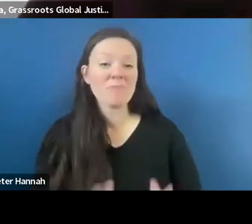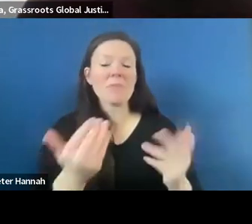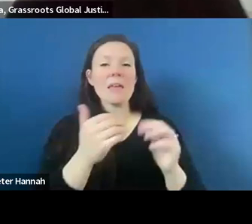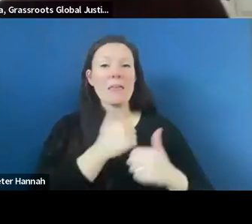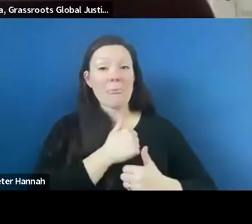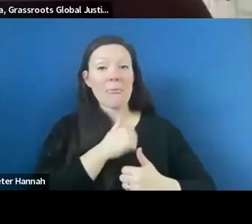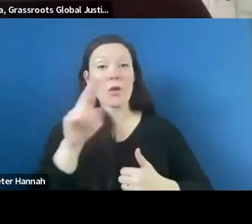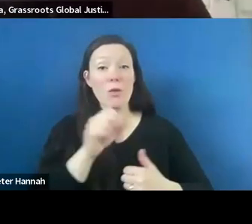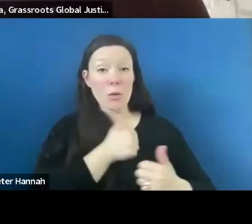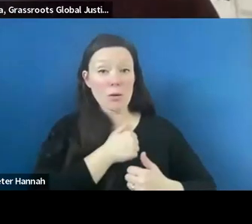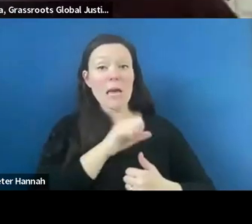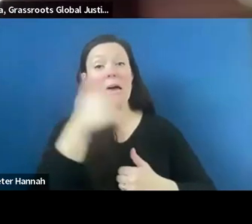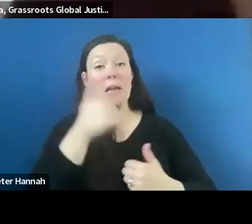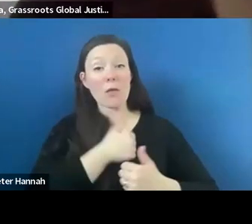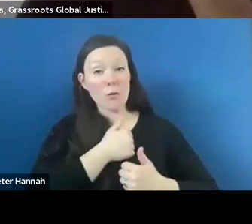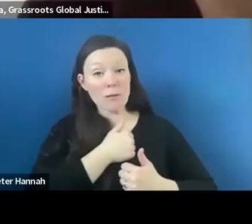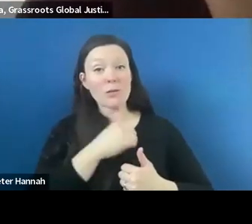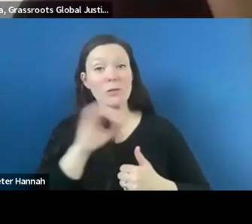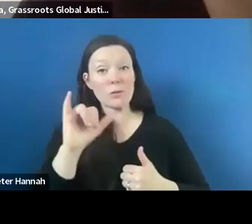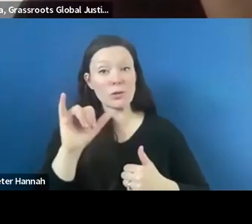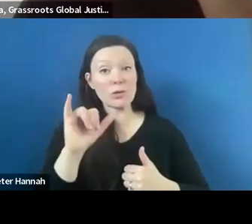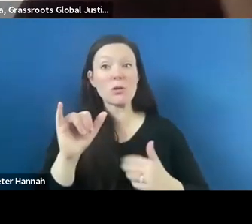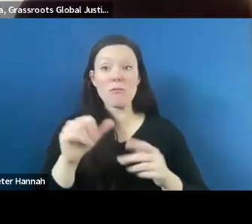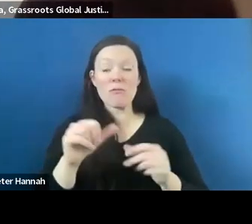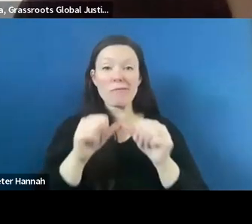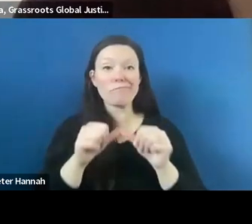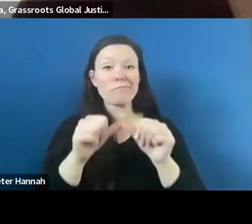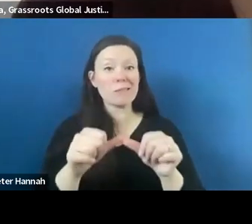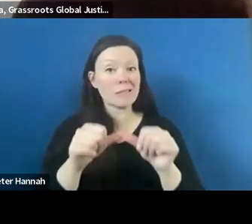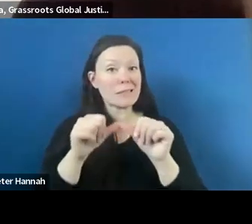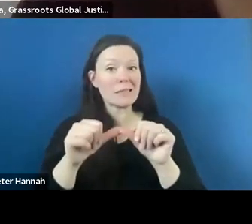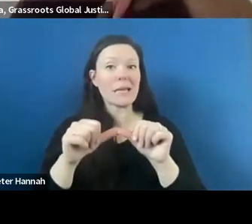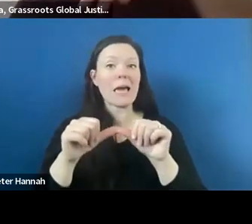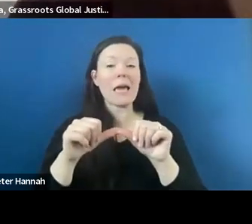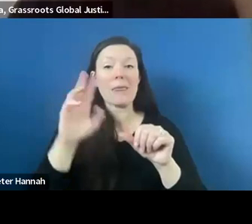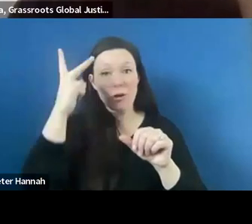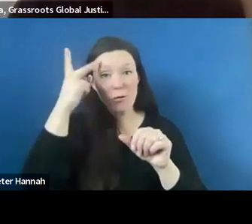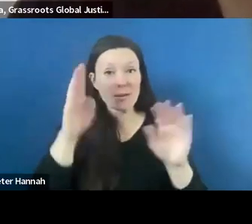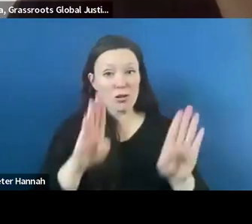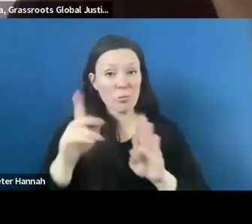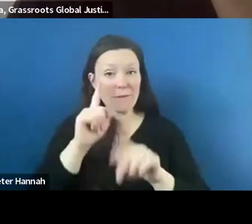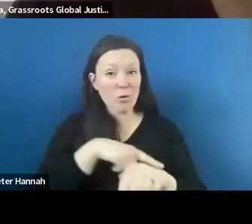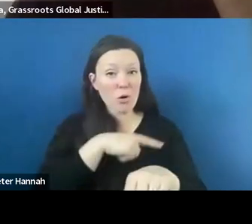military, and another militaries have been able to sustain their polluting behaviors for a really long time with little accountability.